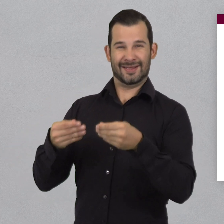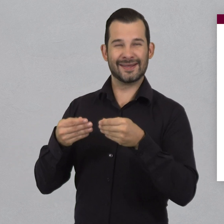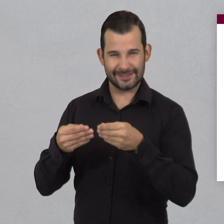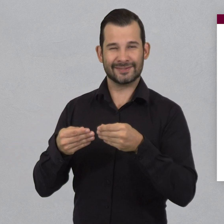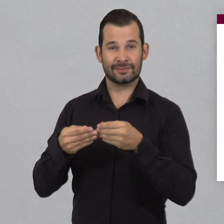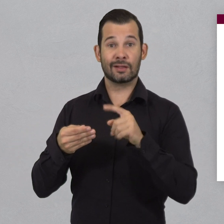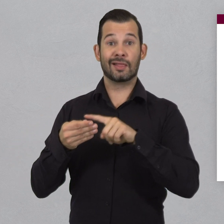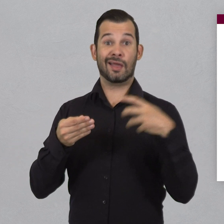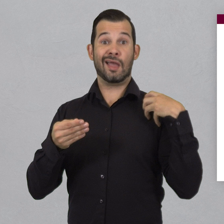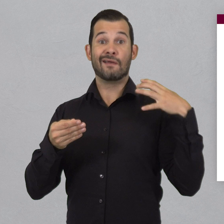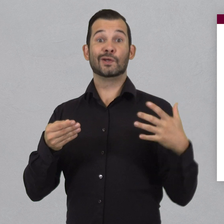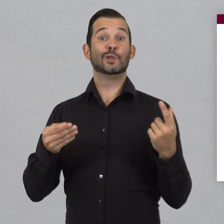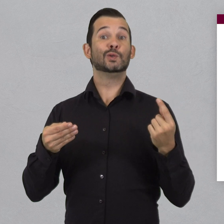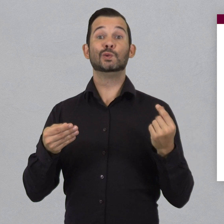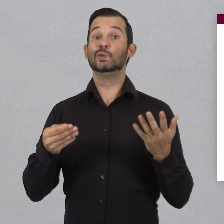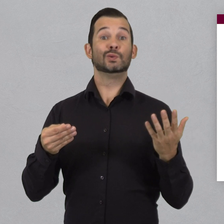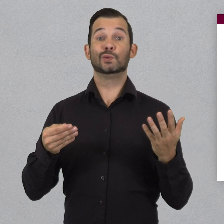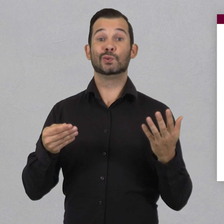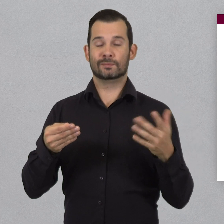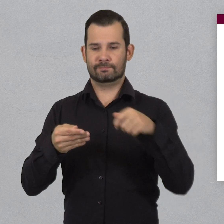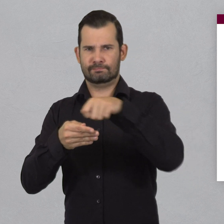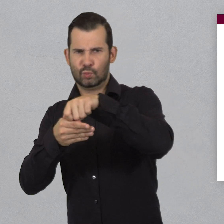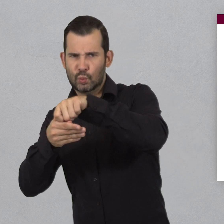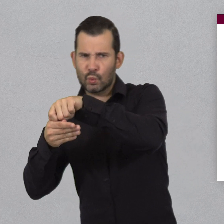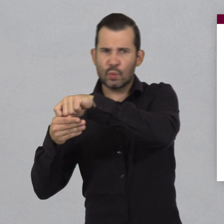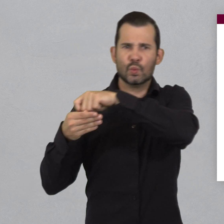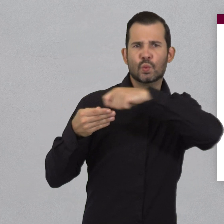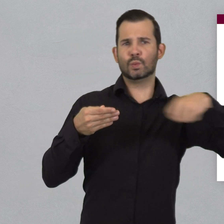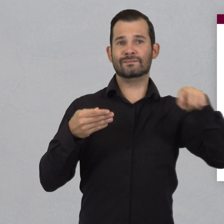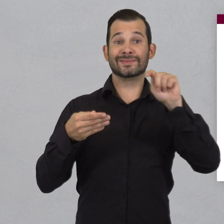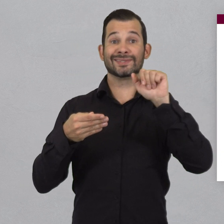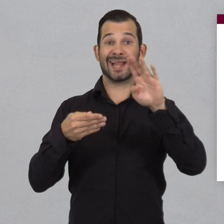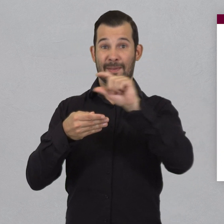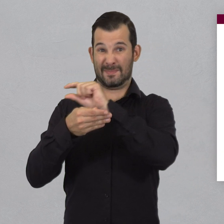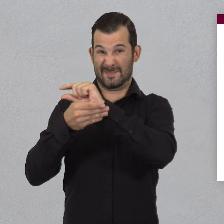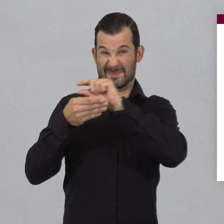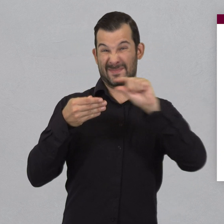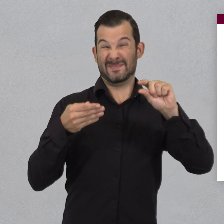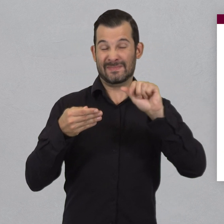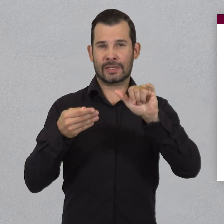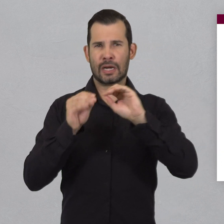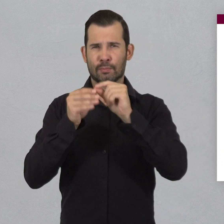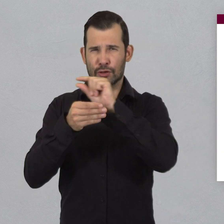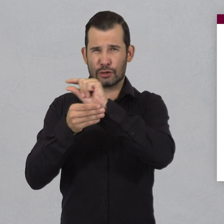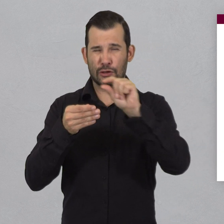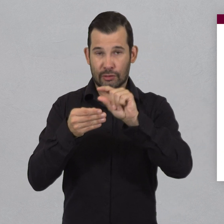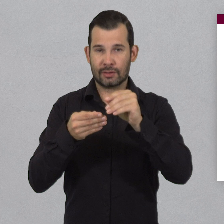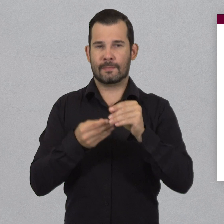that was handed to the elector by the election officer. The elections officer removes the tab